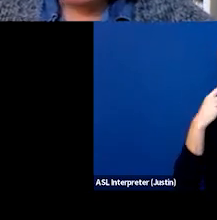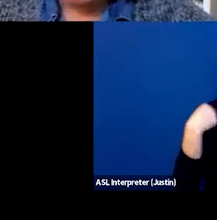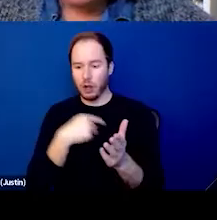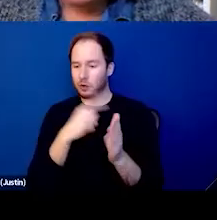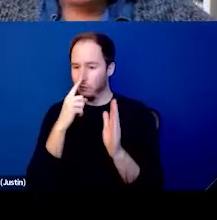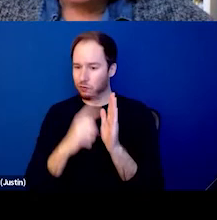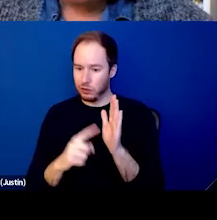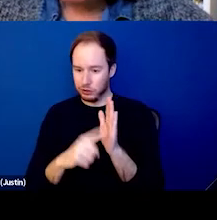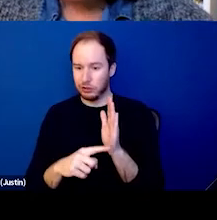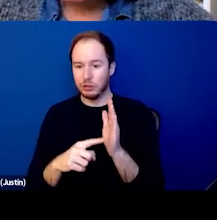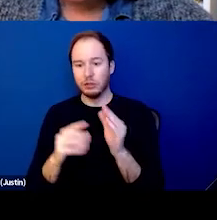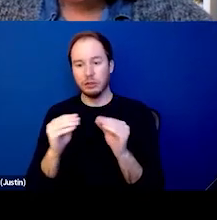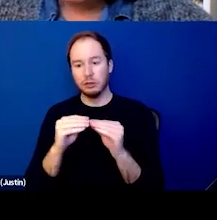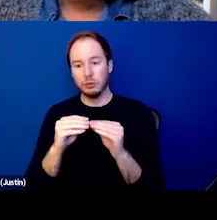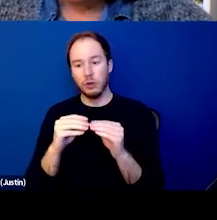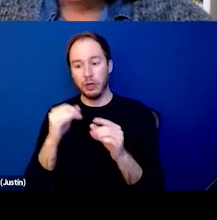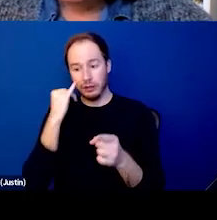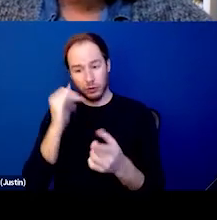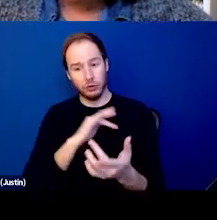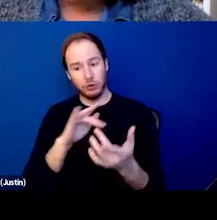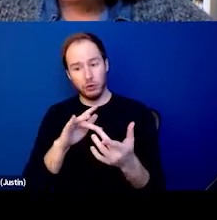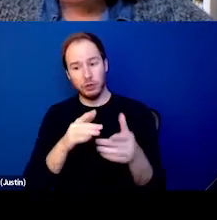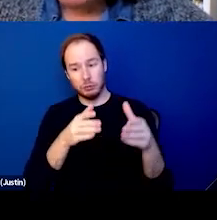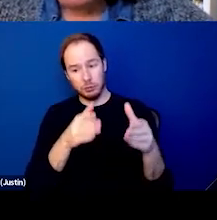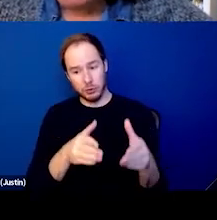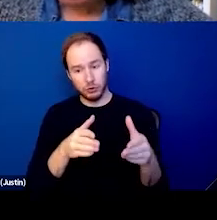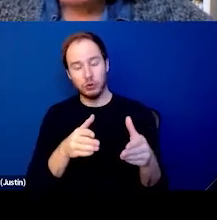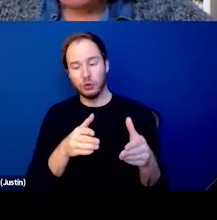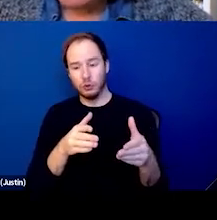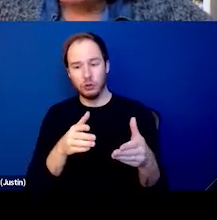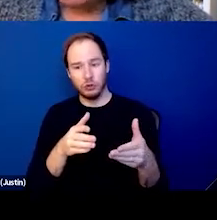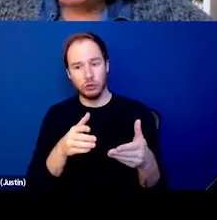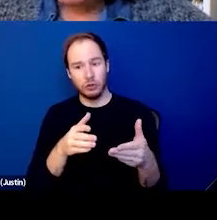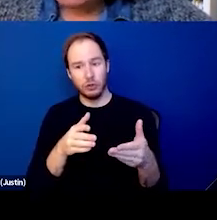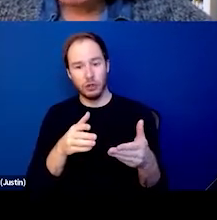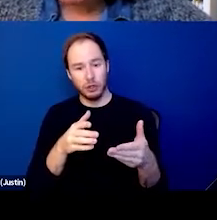some of more of these agencies, but if you do encounter an individual at your agency